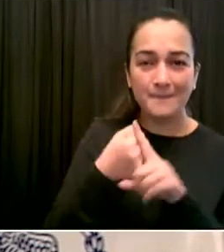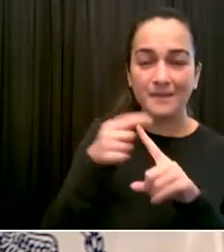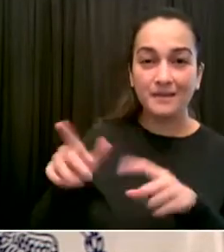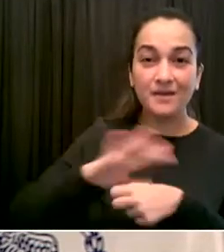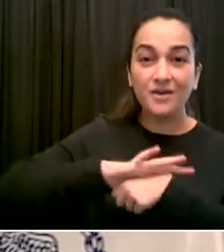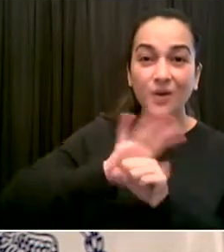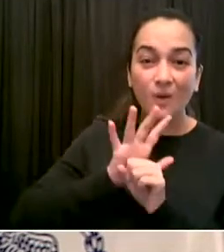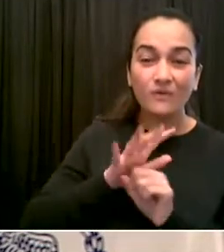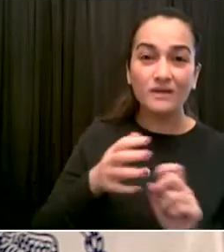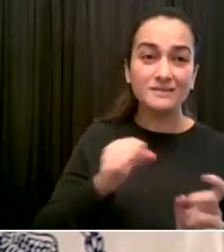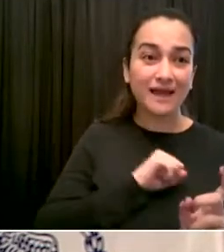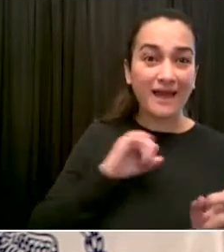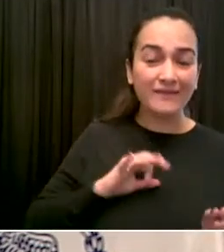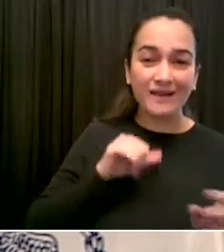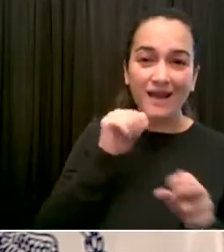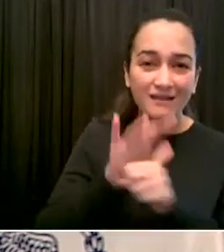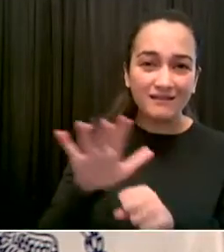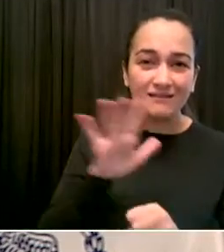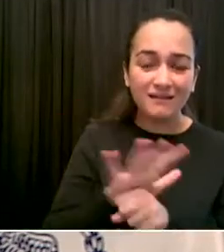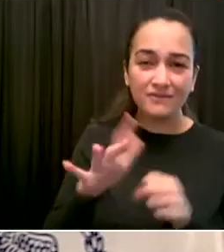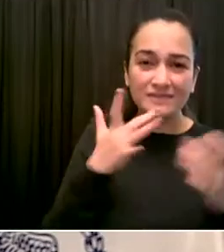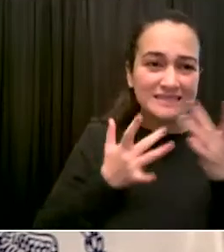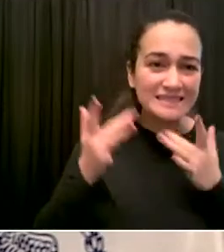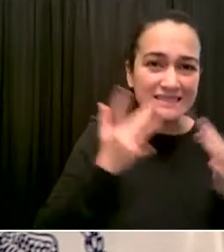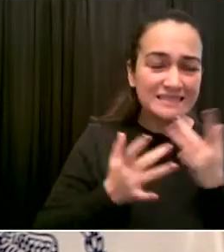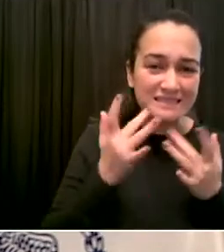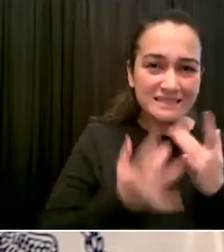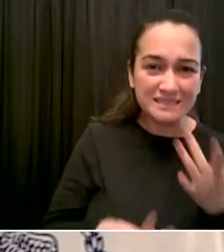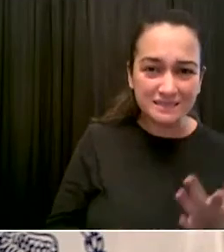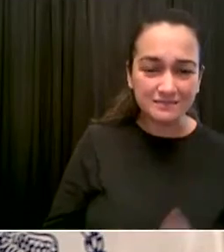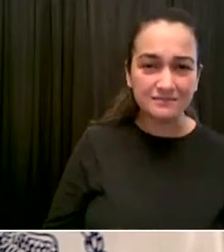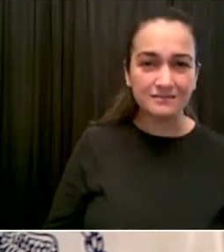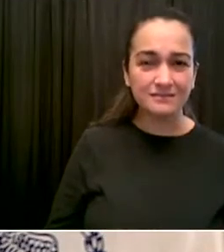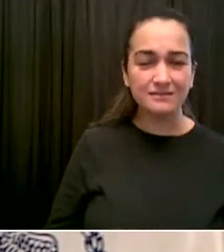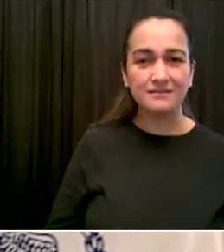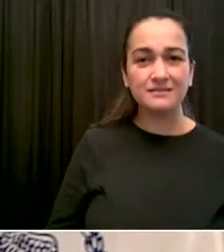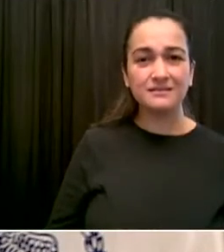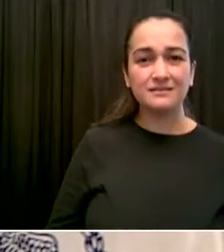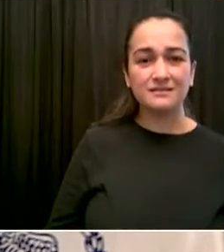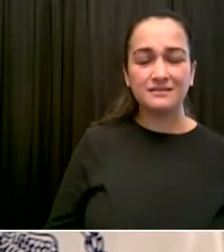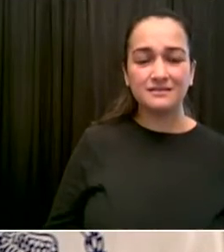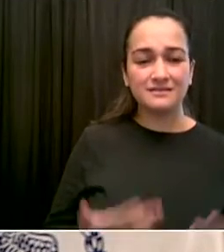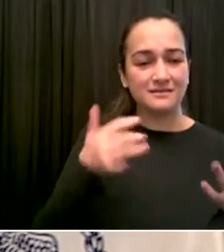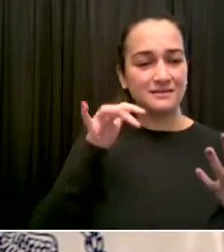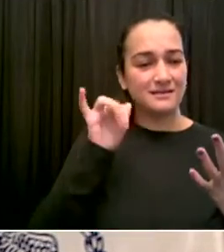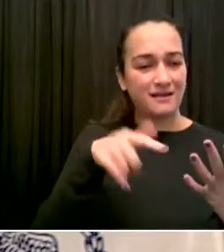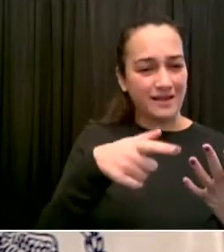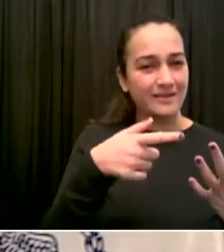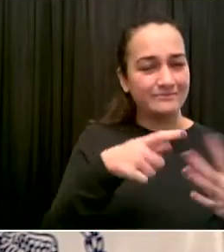CAUSED HUGE PROBLEMS WITH STAFFING TO BEGIN WITH. AND HORRIBLE IMPACTS FOR SOME